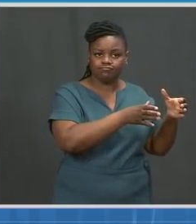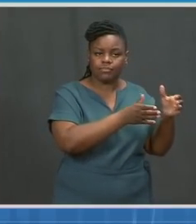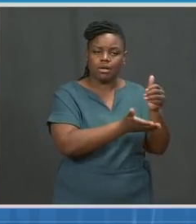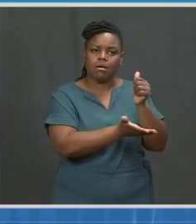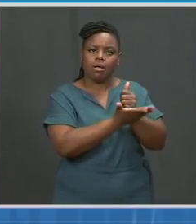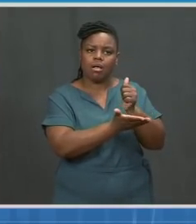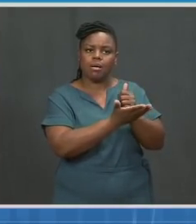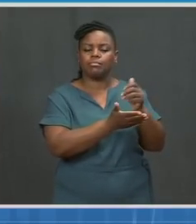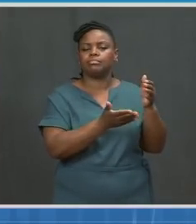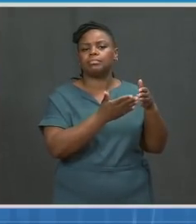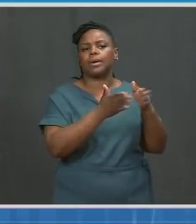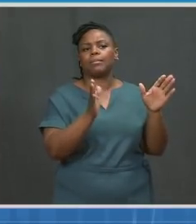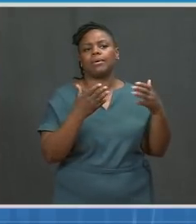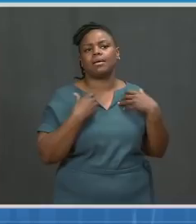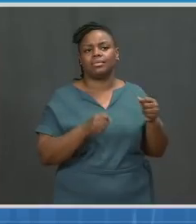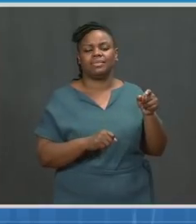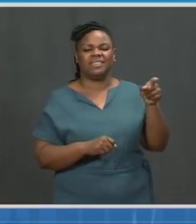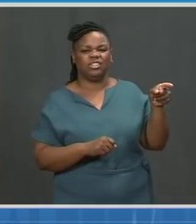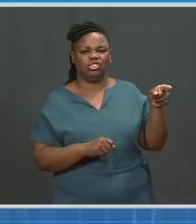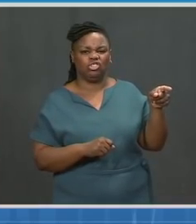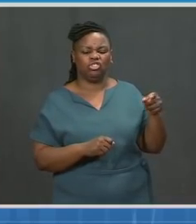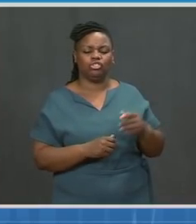We are committed to helping India through this difficult time.